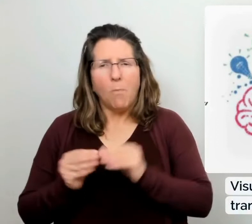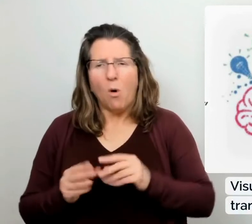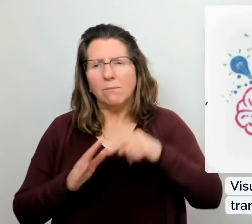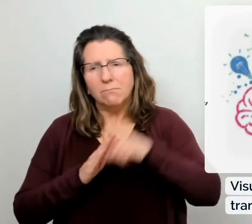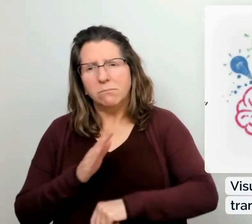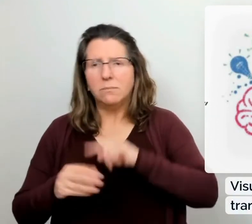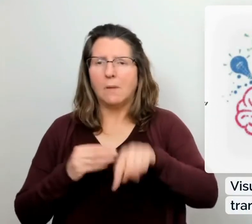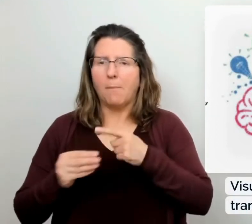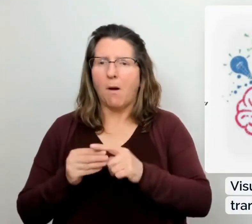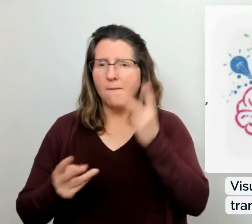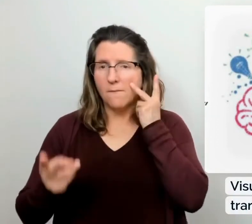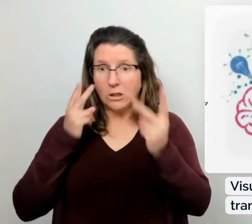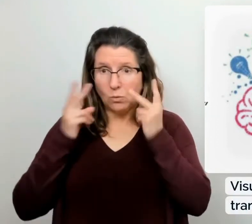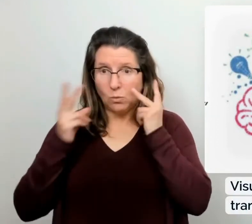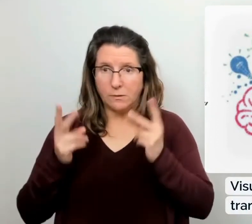Let's take a bit of time to discuss visuals.